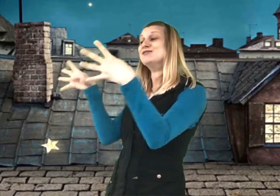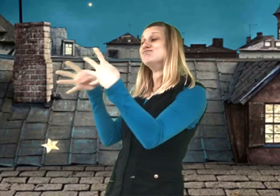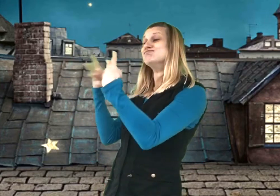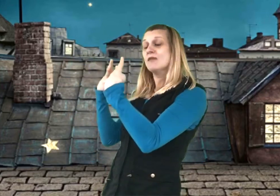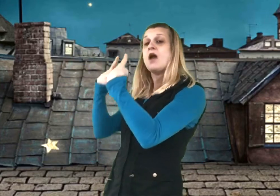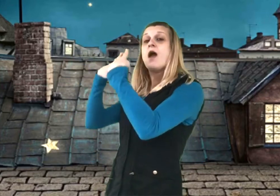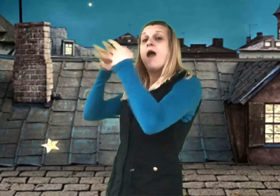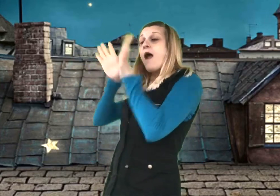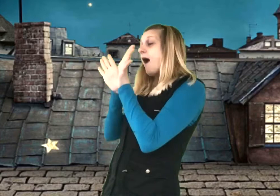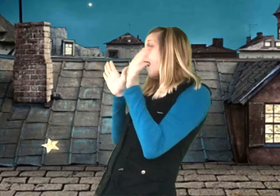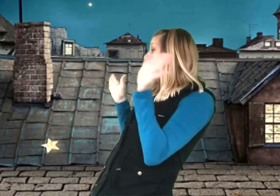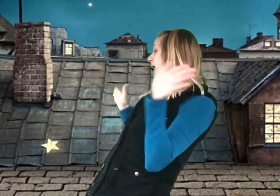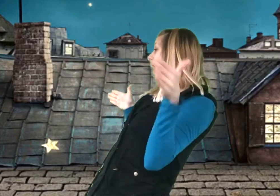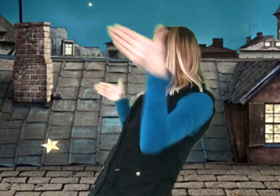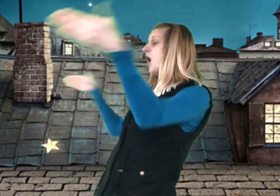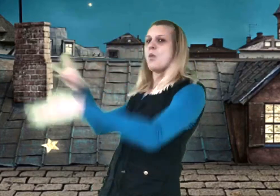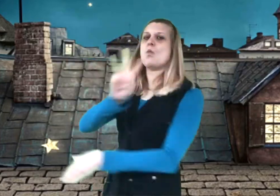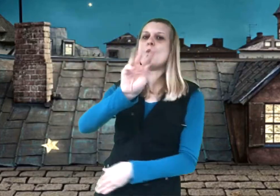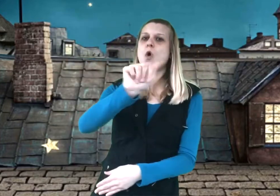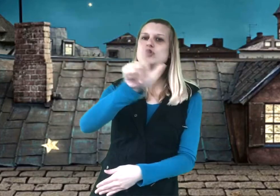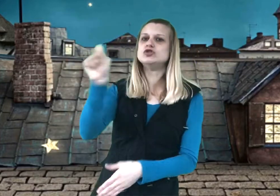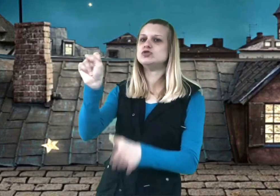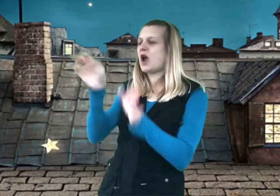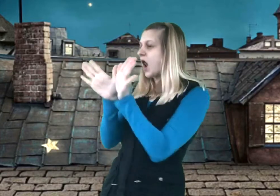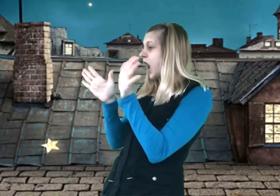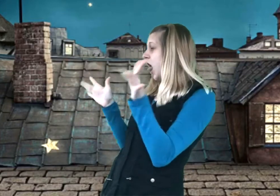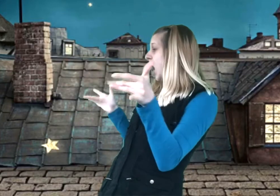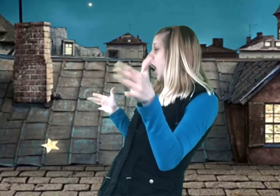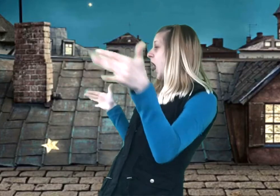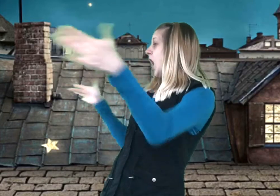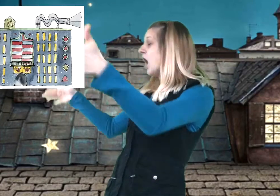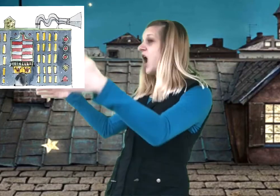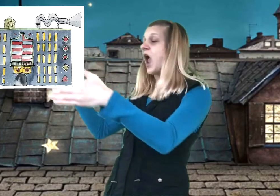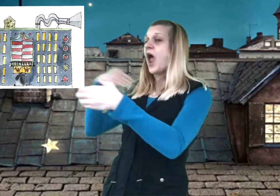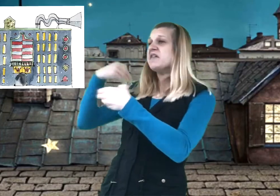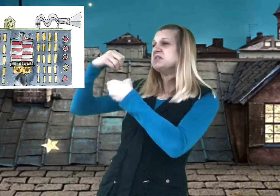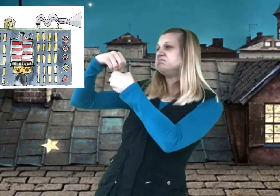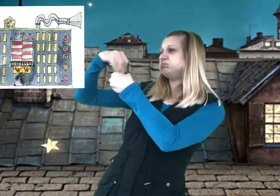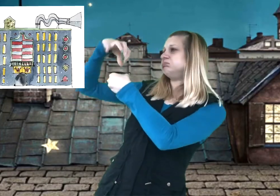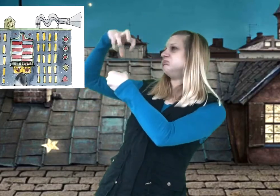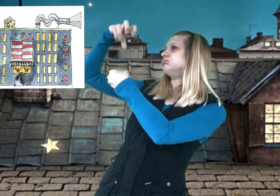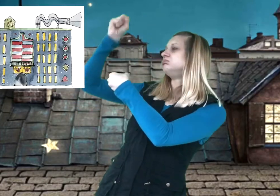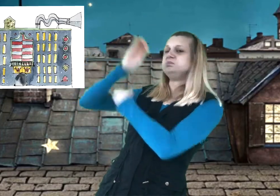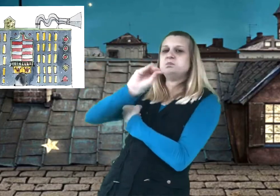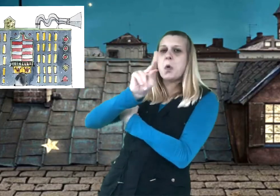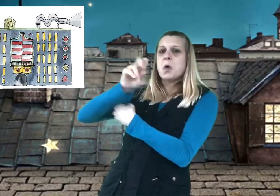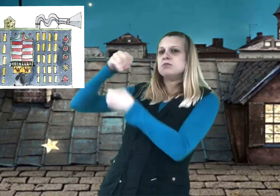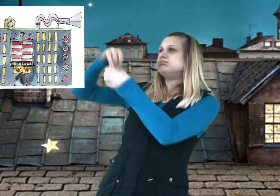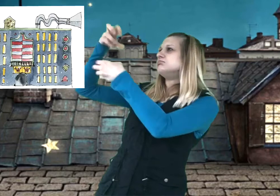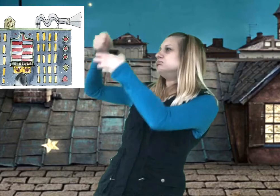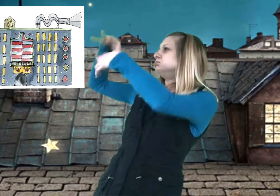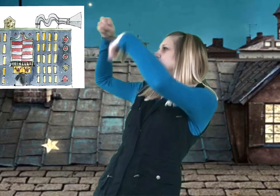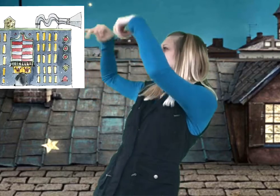and a high wall surrounding it, and smoke belching from its chimneys,